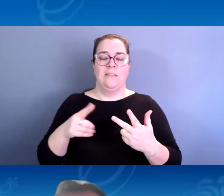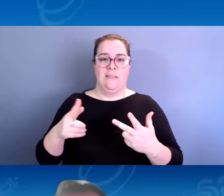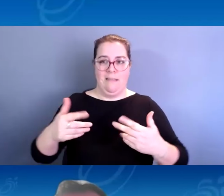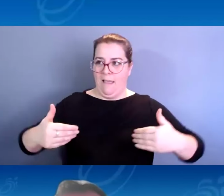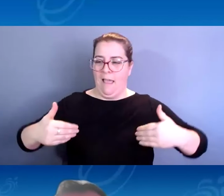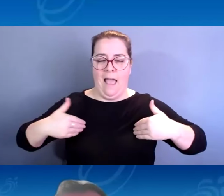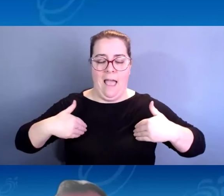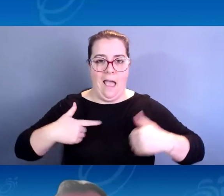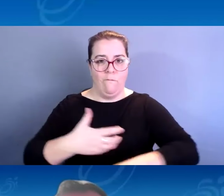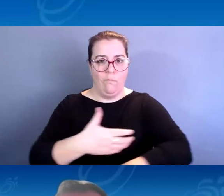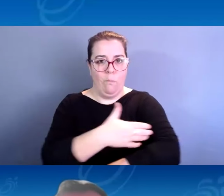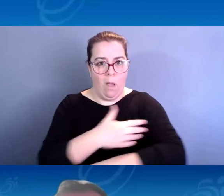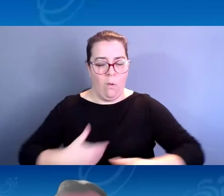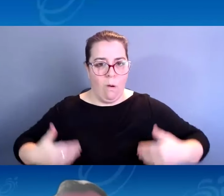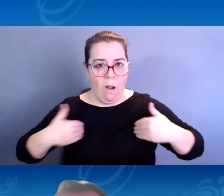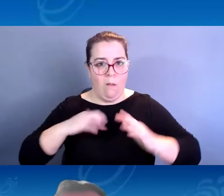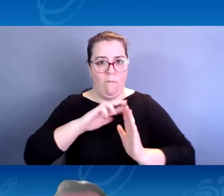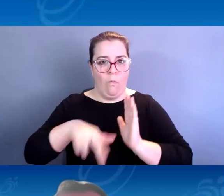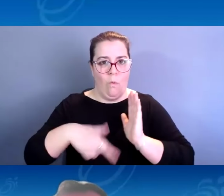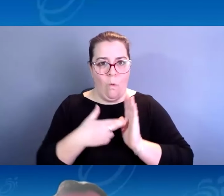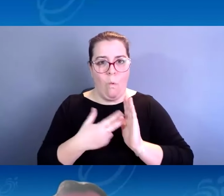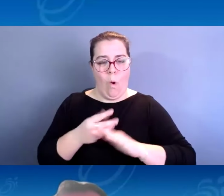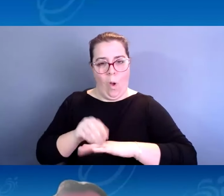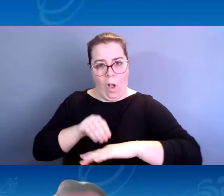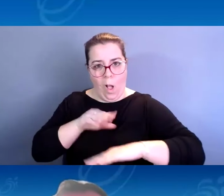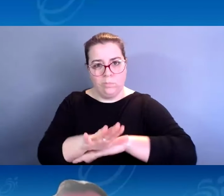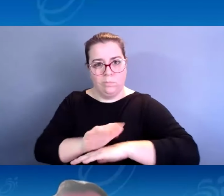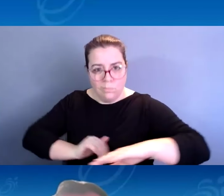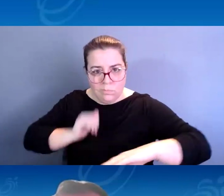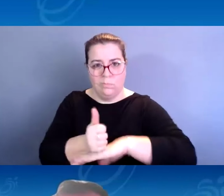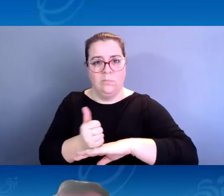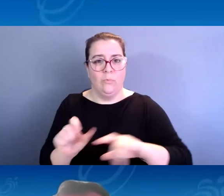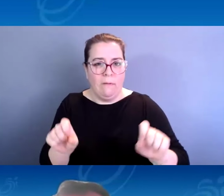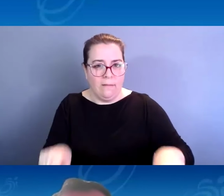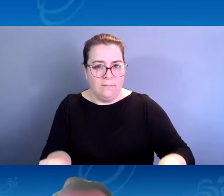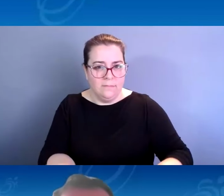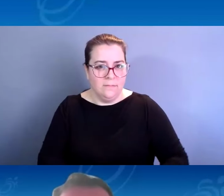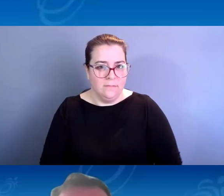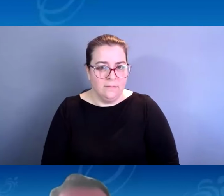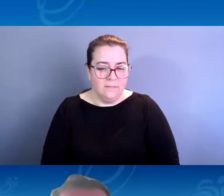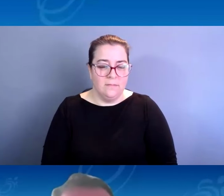And that is what's really important from today for the 330 plus people that were on this call,